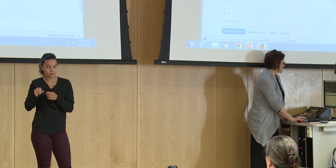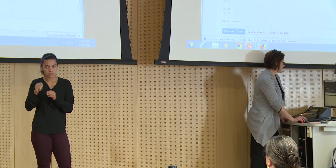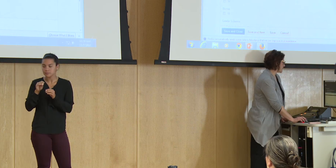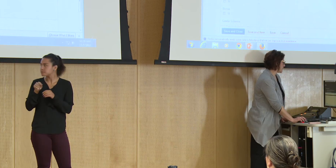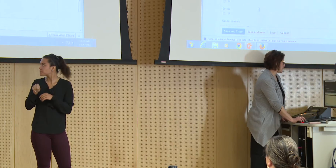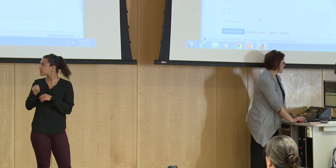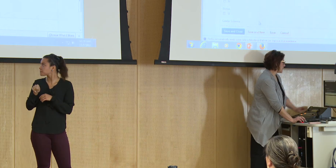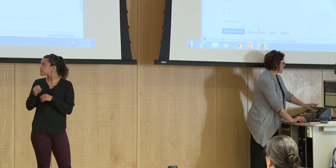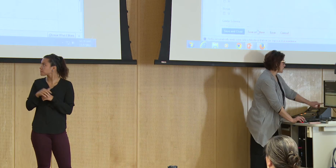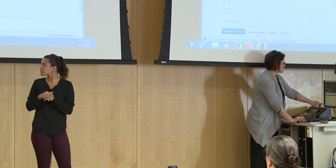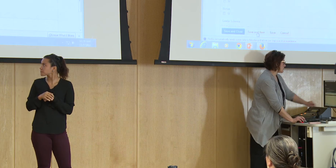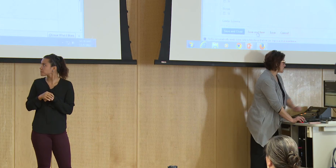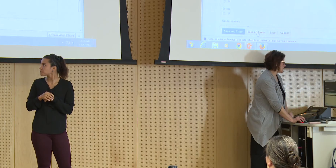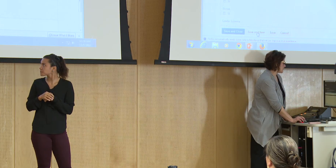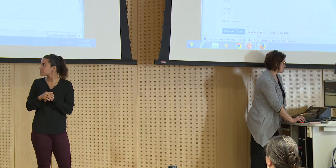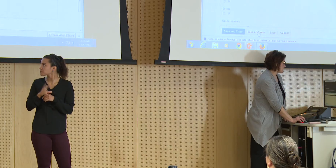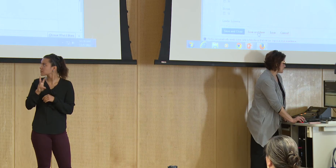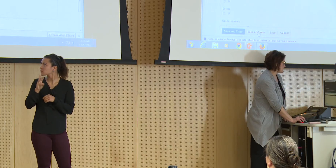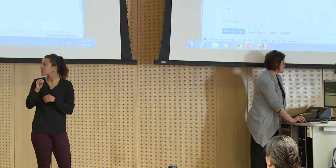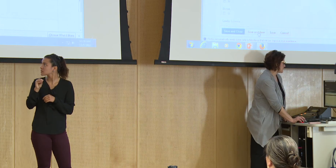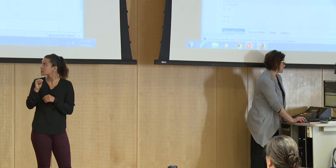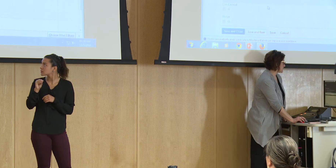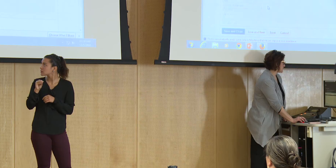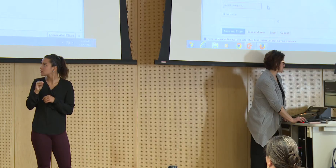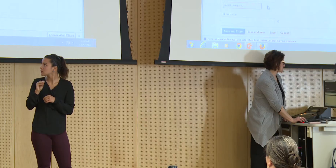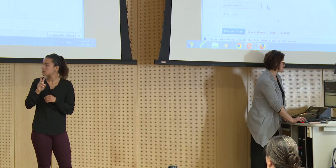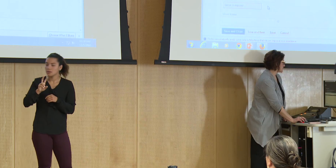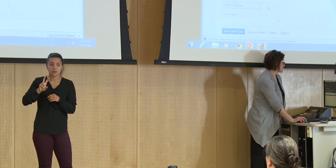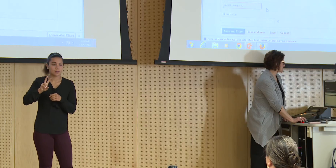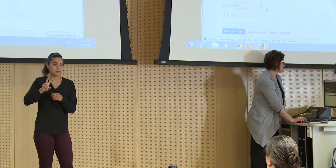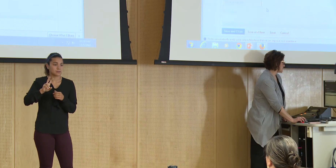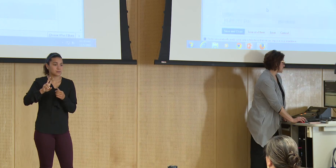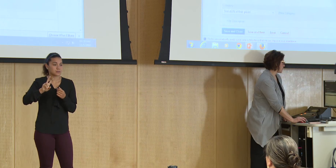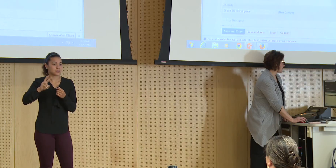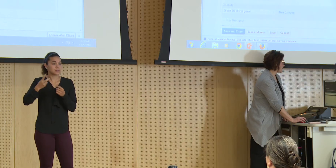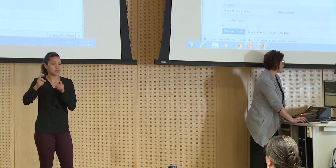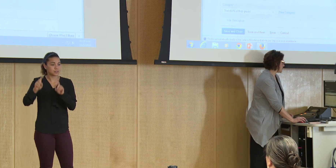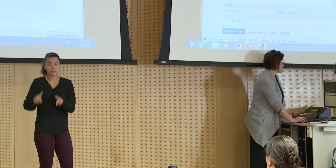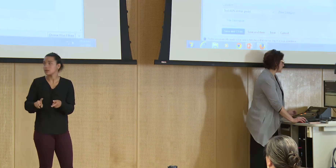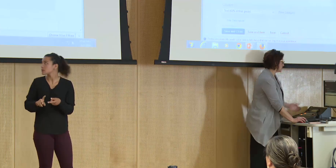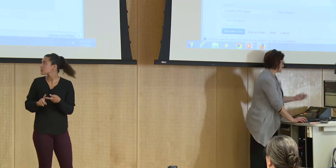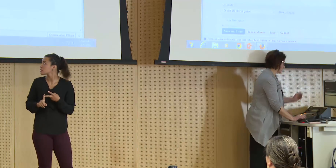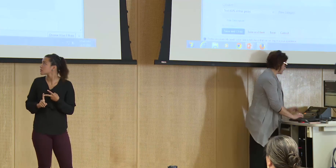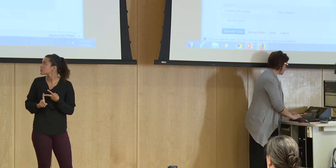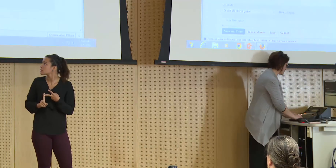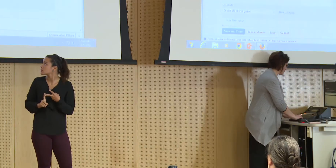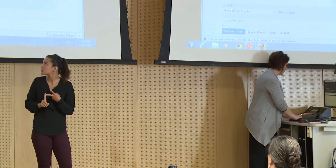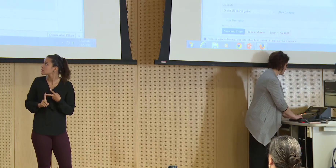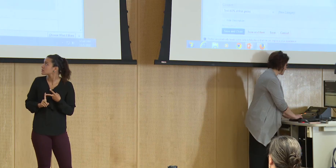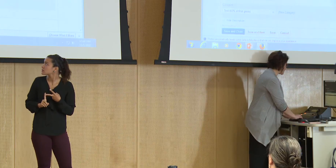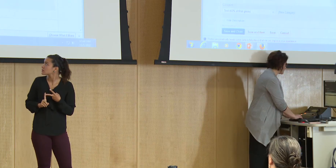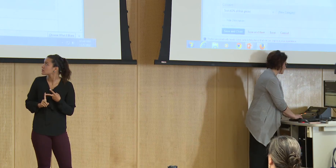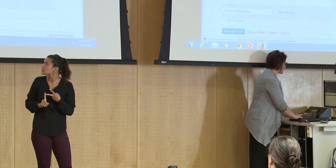And we'll do the second one. The name needs to be reentered.